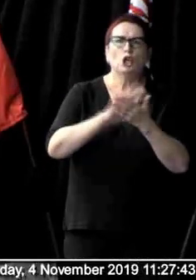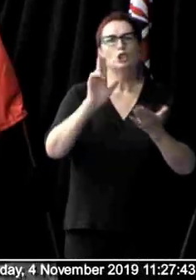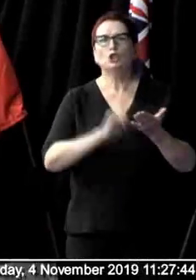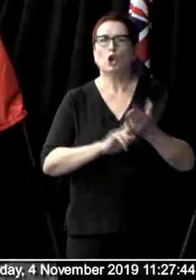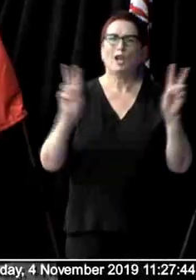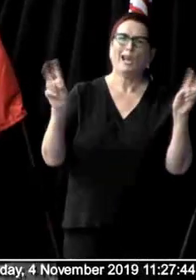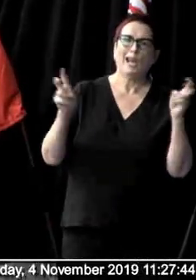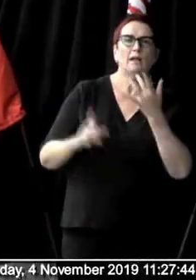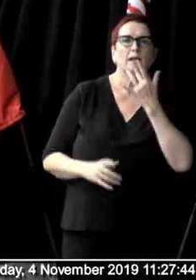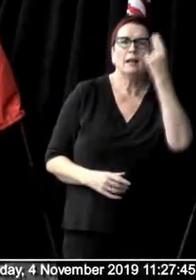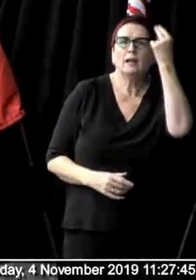a student with an obvious disability.